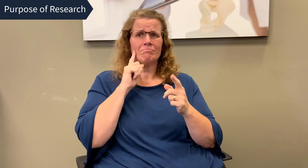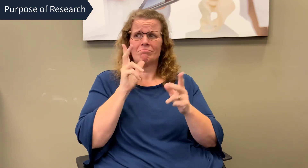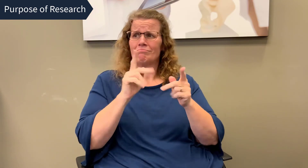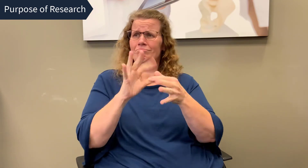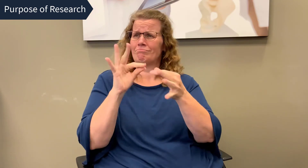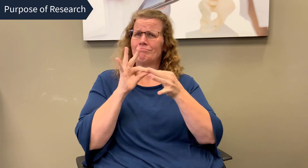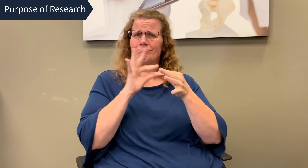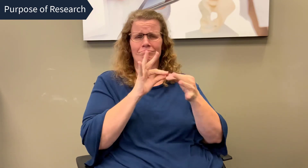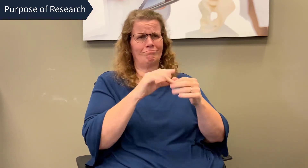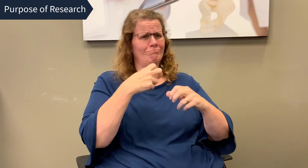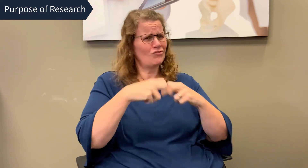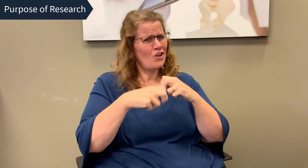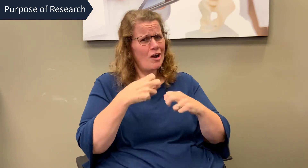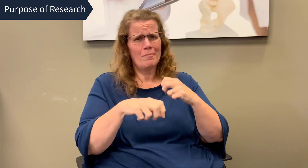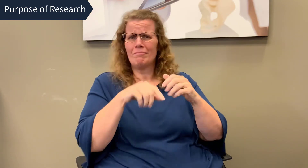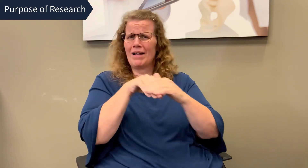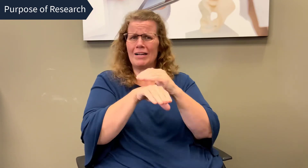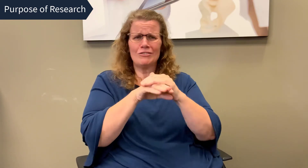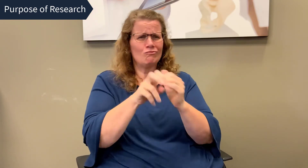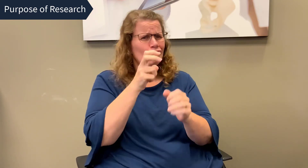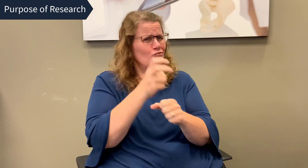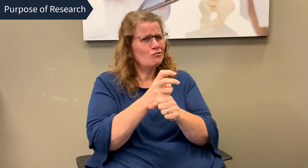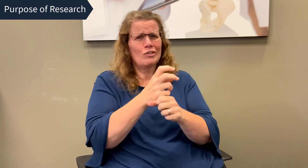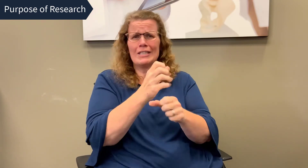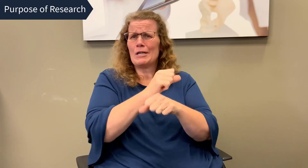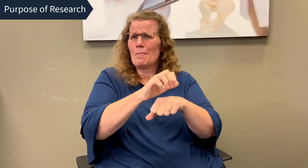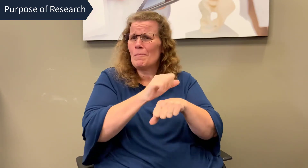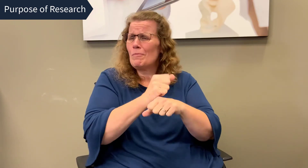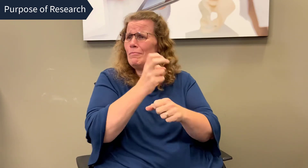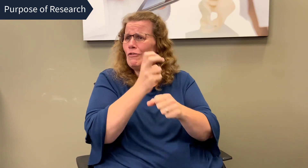from Deaf patients regarding the difficulties they experienced in